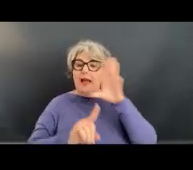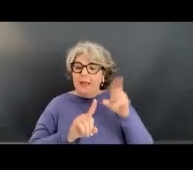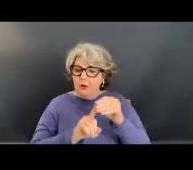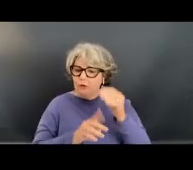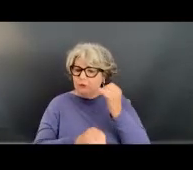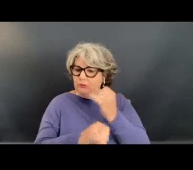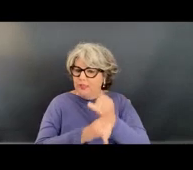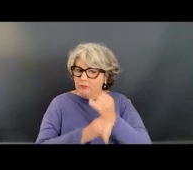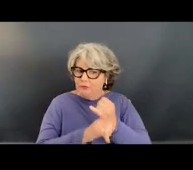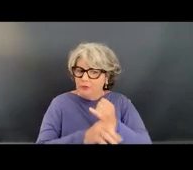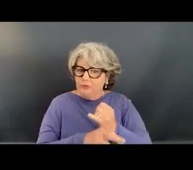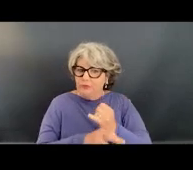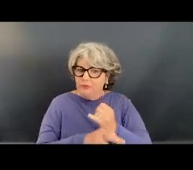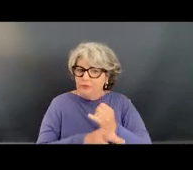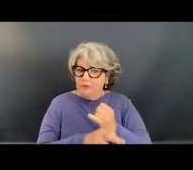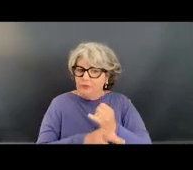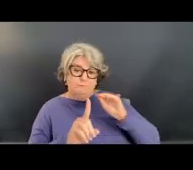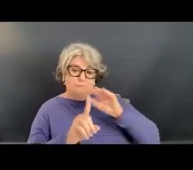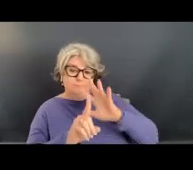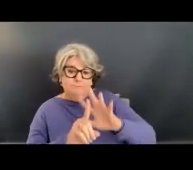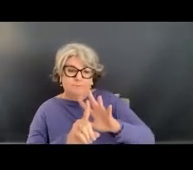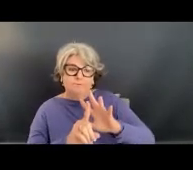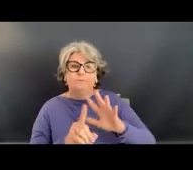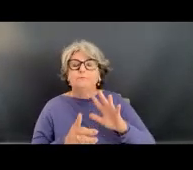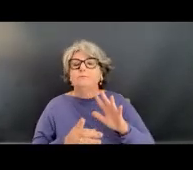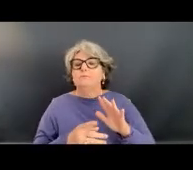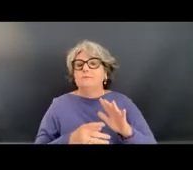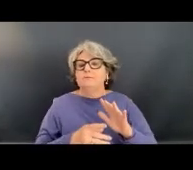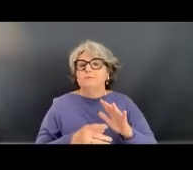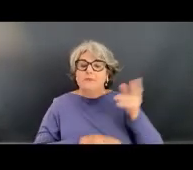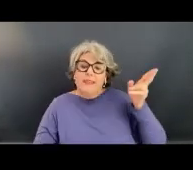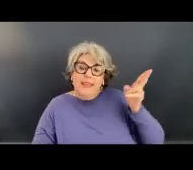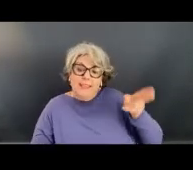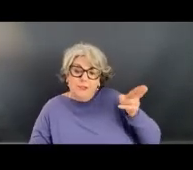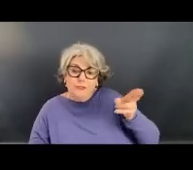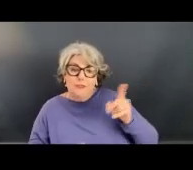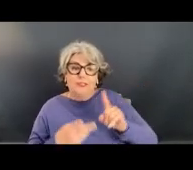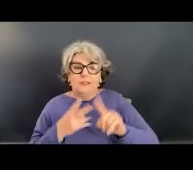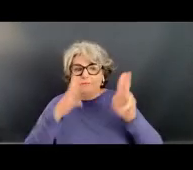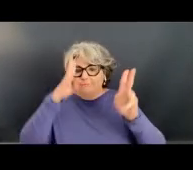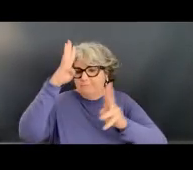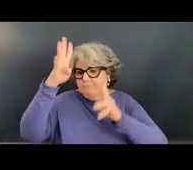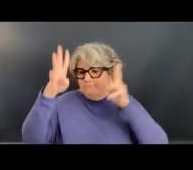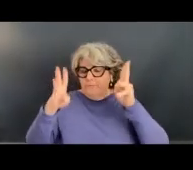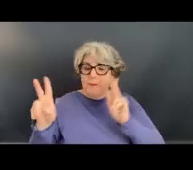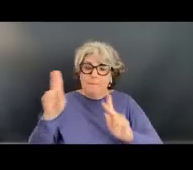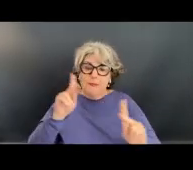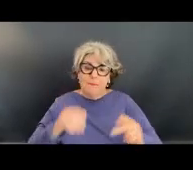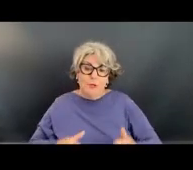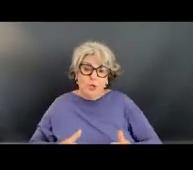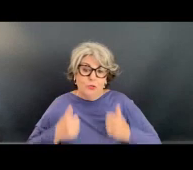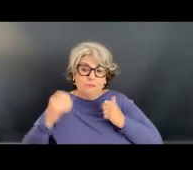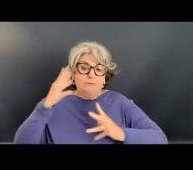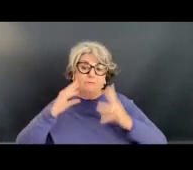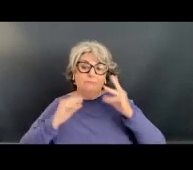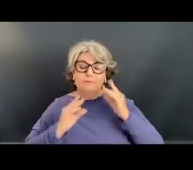institution where we illuminate the intersection of history and innovation through the people who lived it and the technology